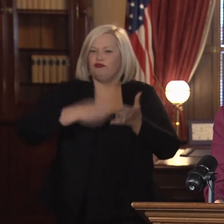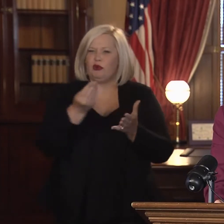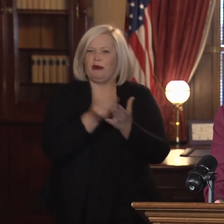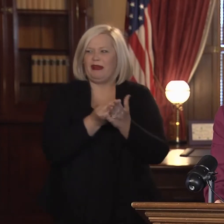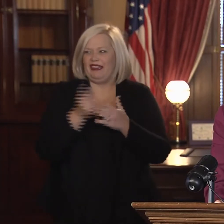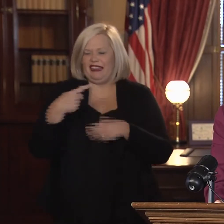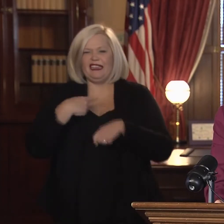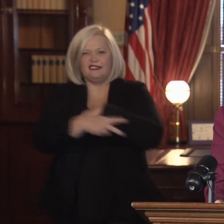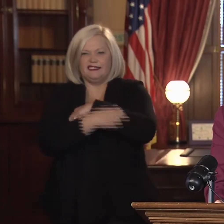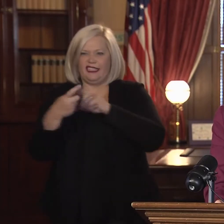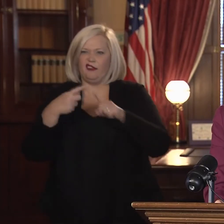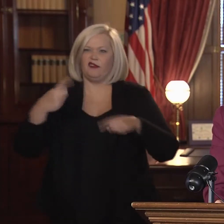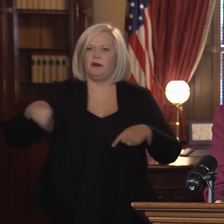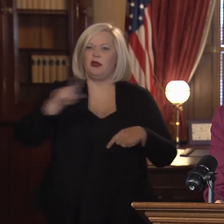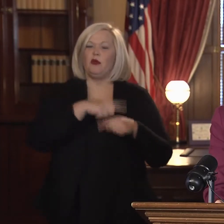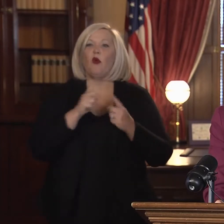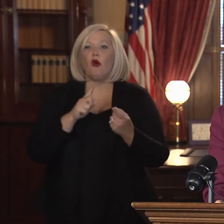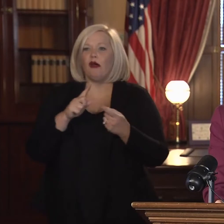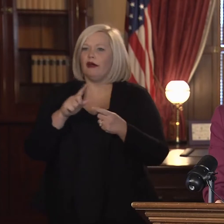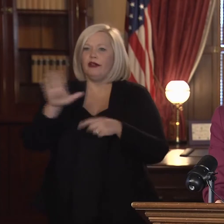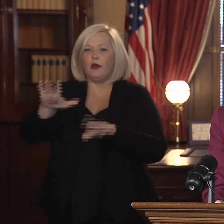FRONT AND THAT WILL INCLUDE A